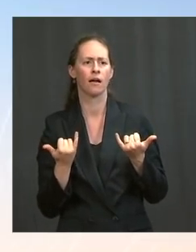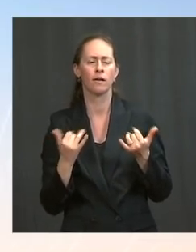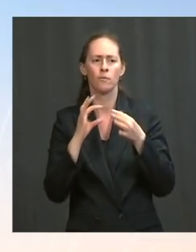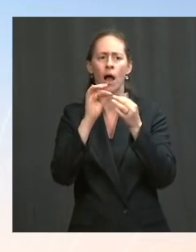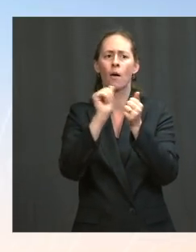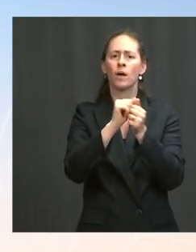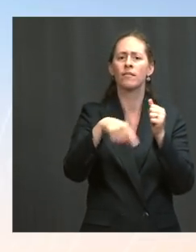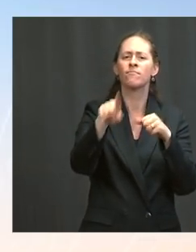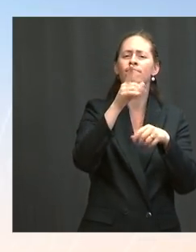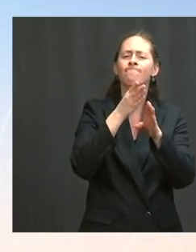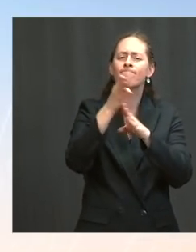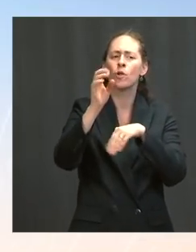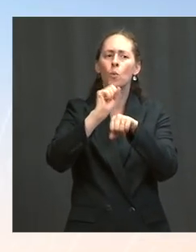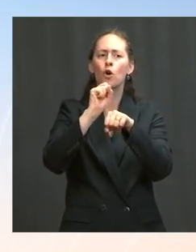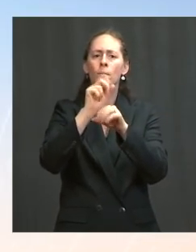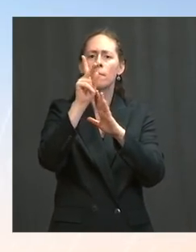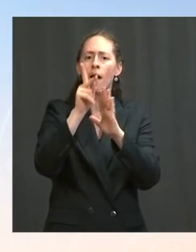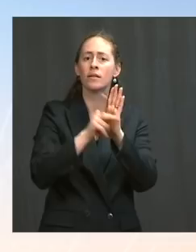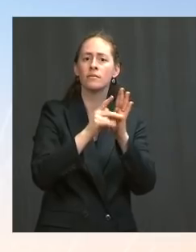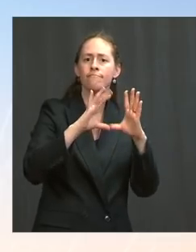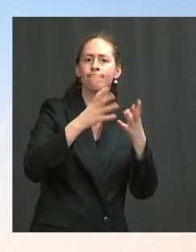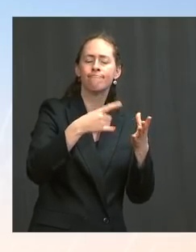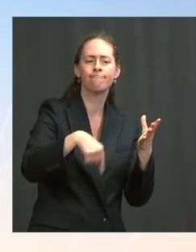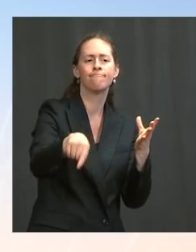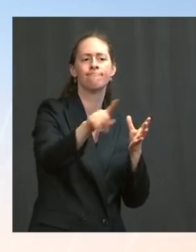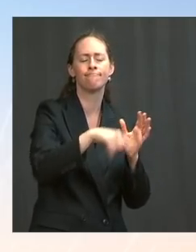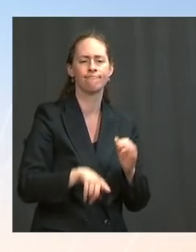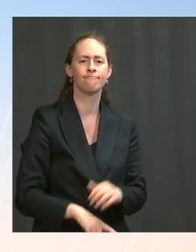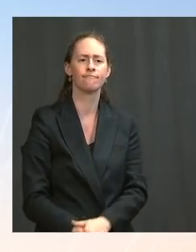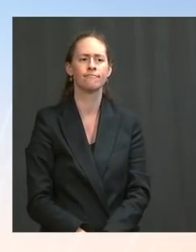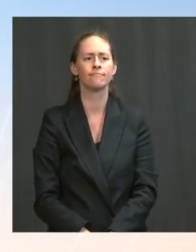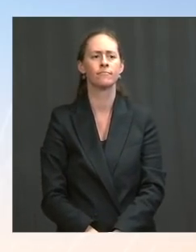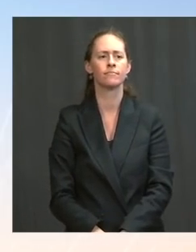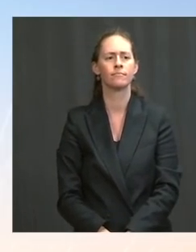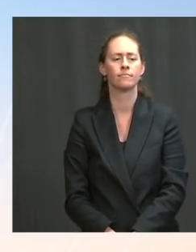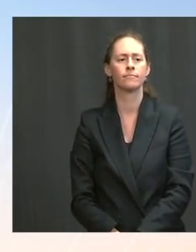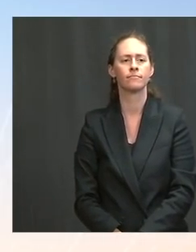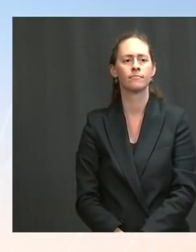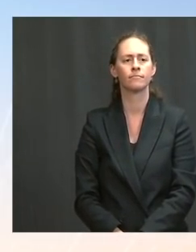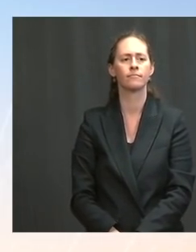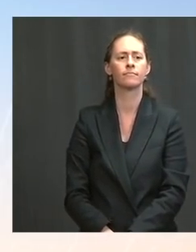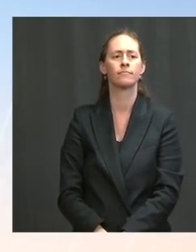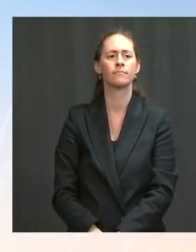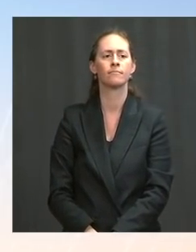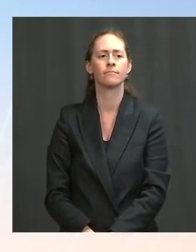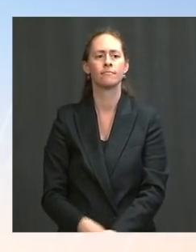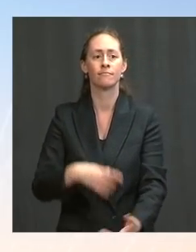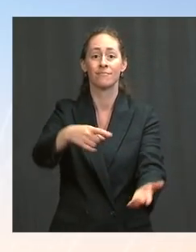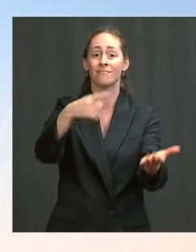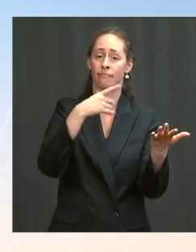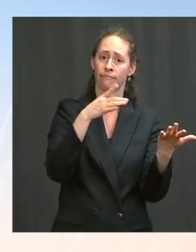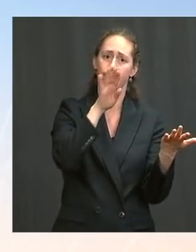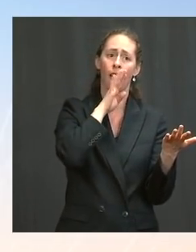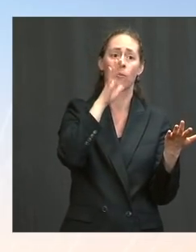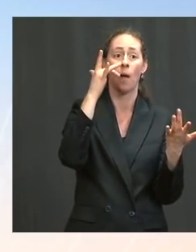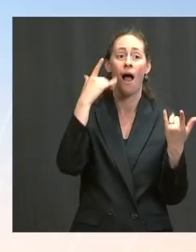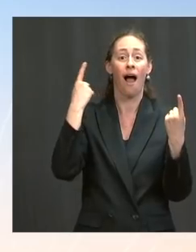but they and people -- you know, a lot of their allies are frustrated that when it came to reach a deal, it was a lot of big climate stuff that got pared down or left out.